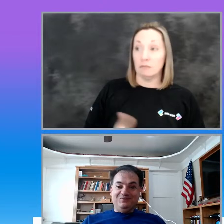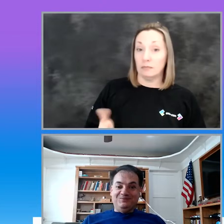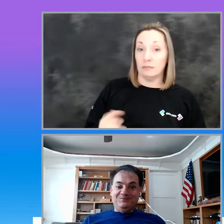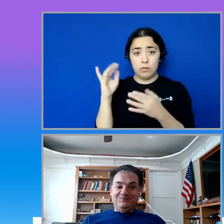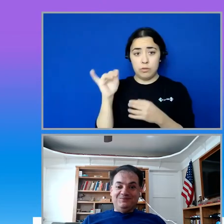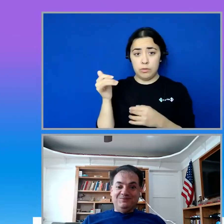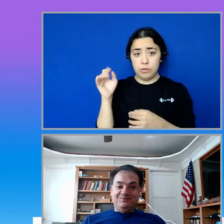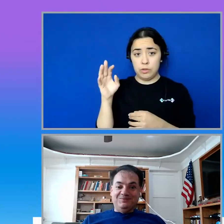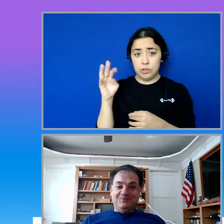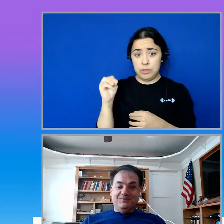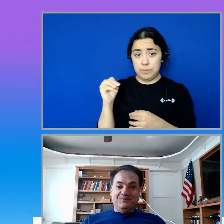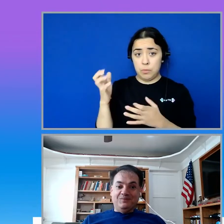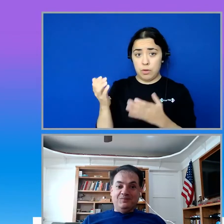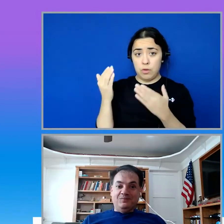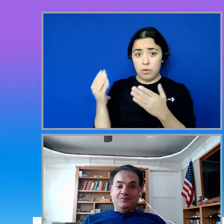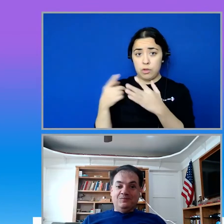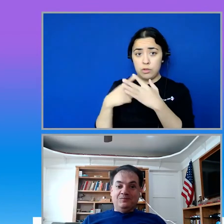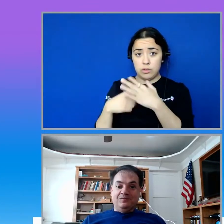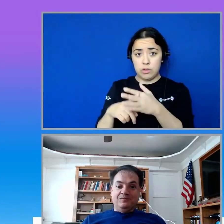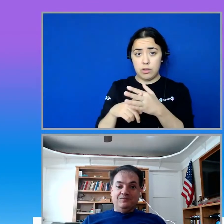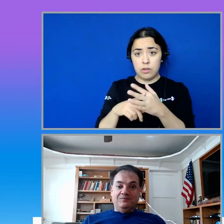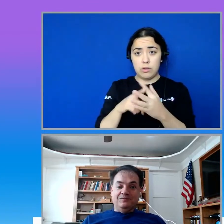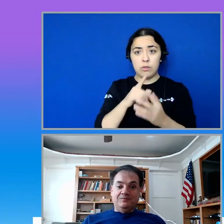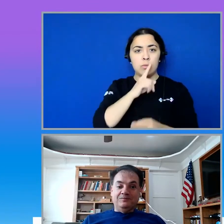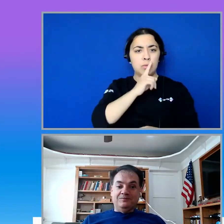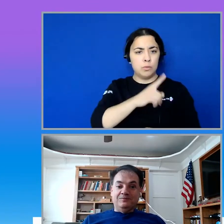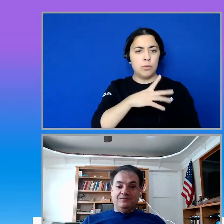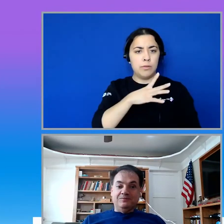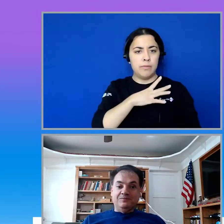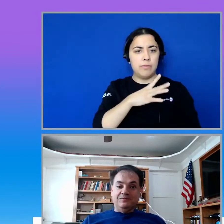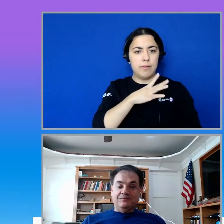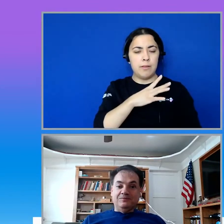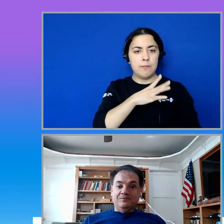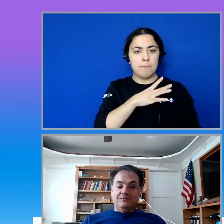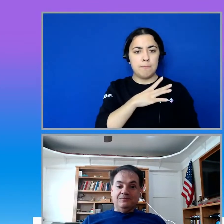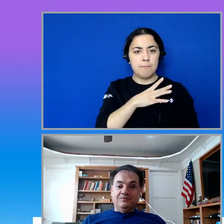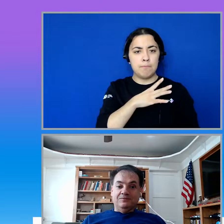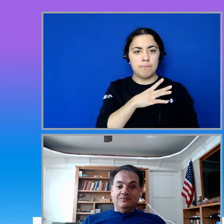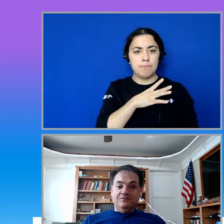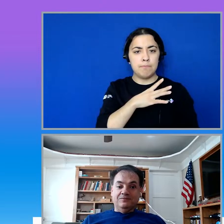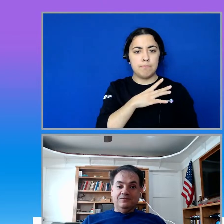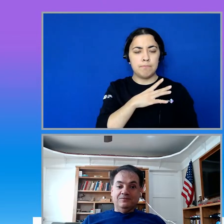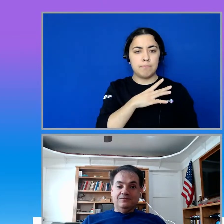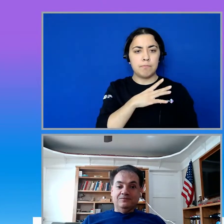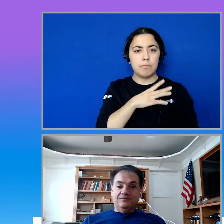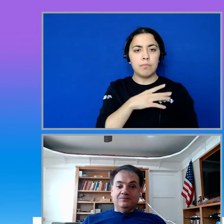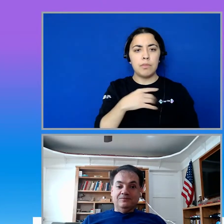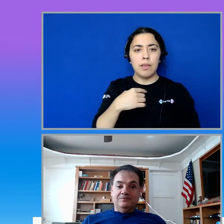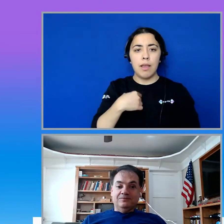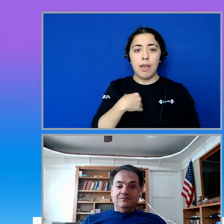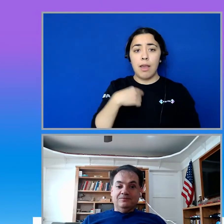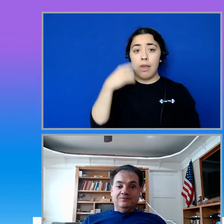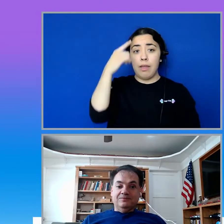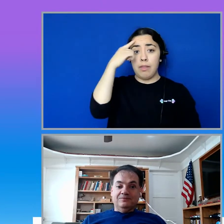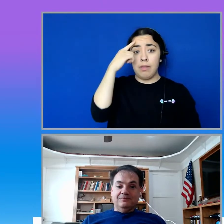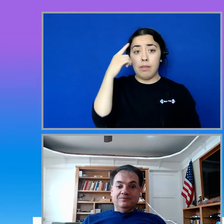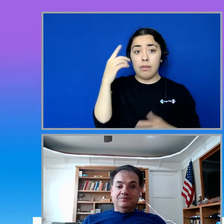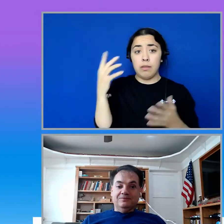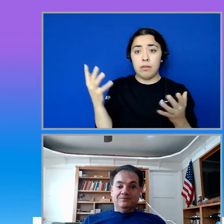Jim? Sure, Patrick.